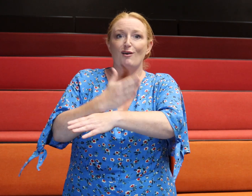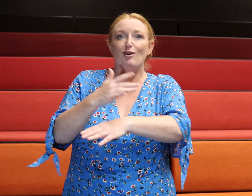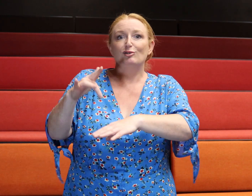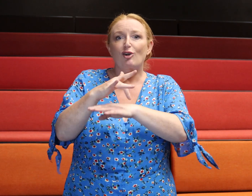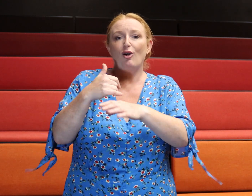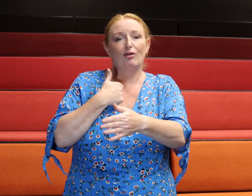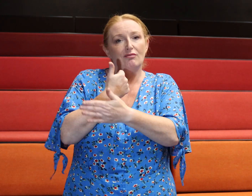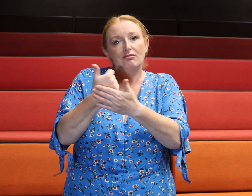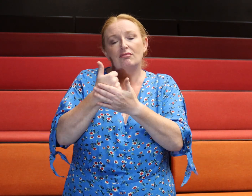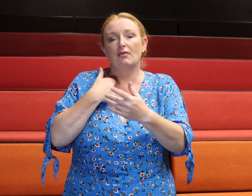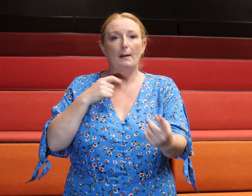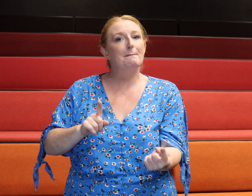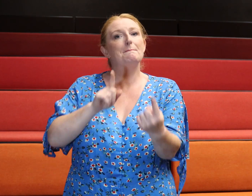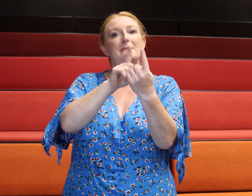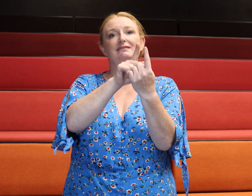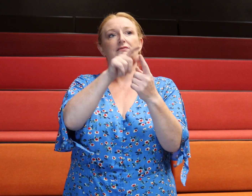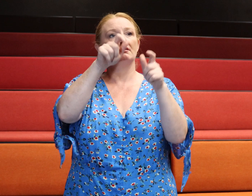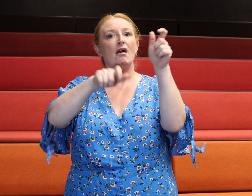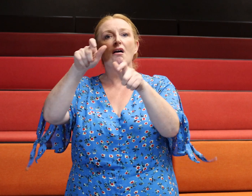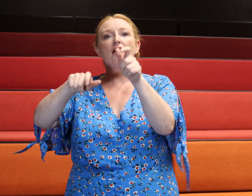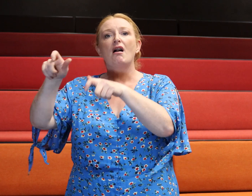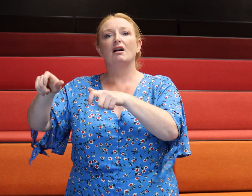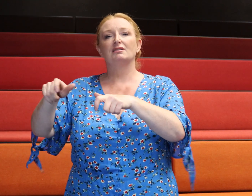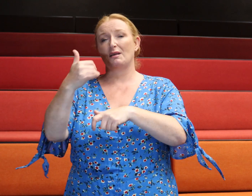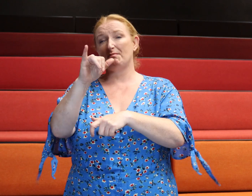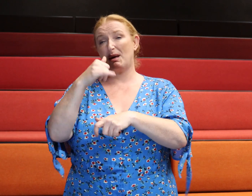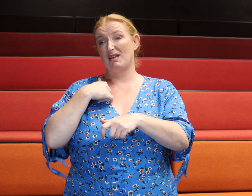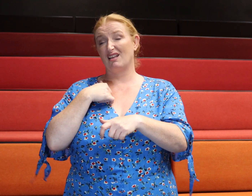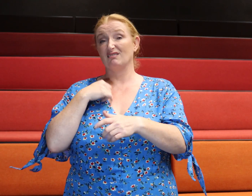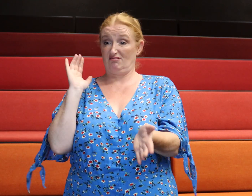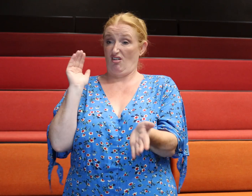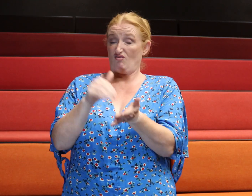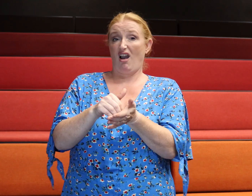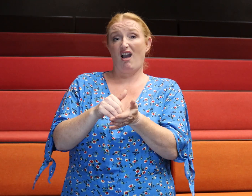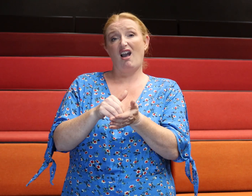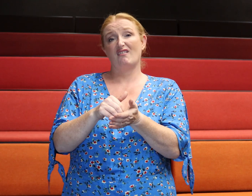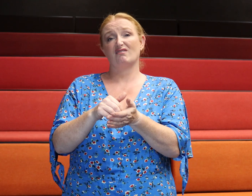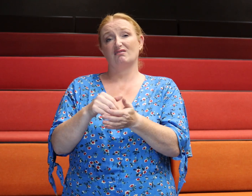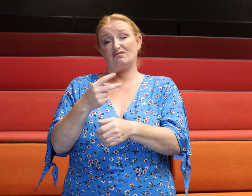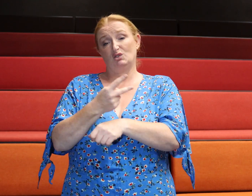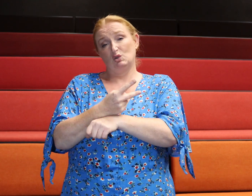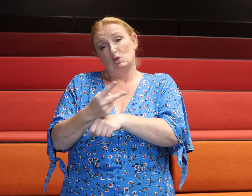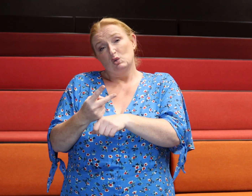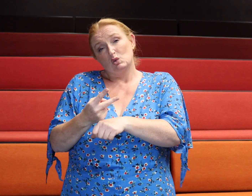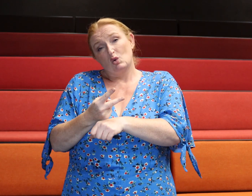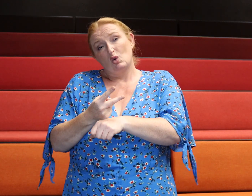I go into a show usually about two and a half hours before the performance that I'm doing.